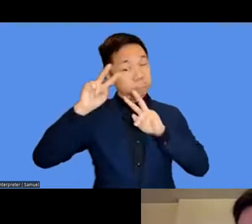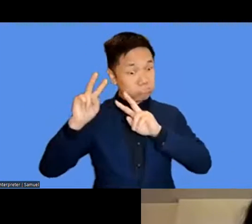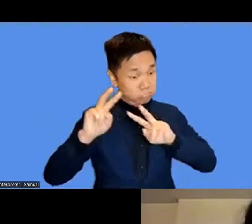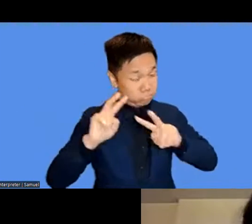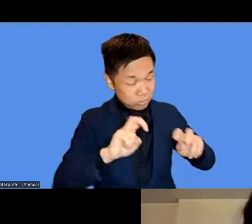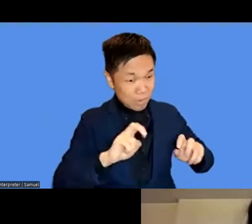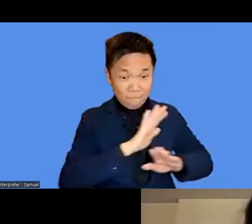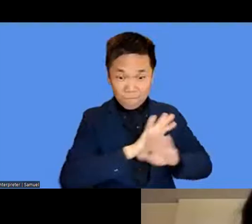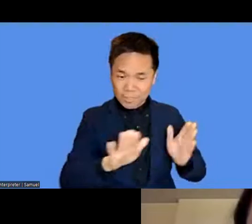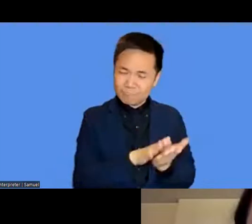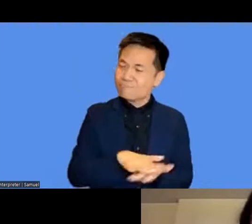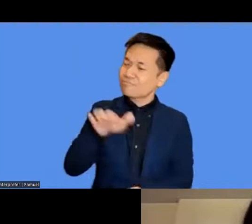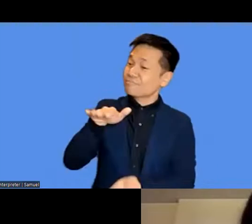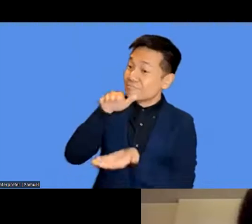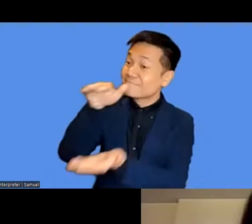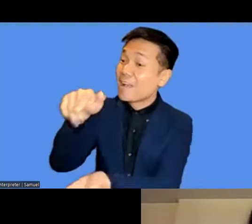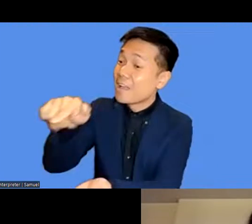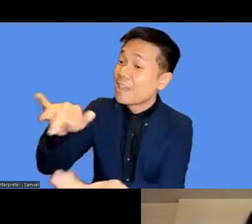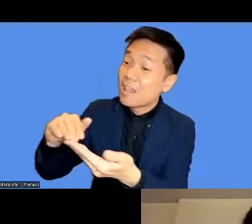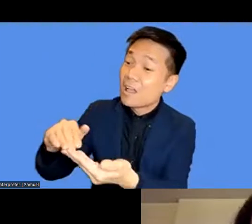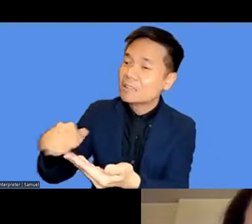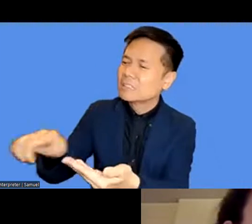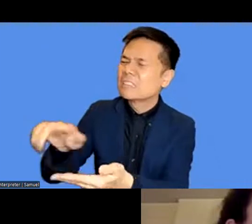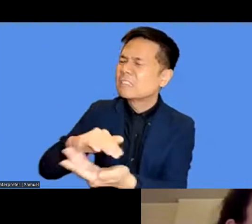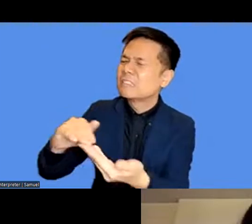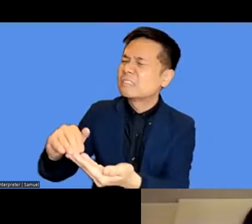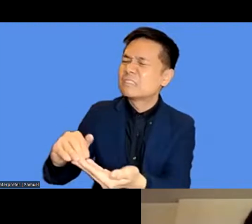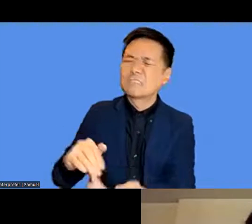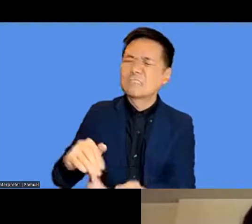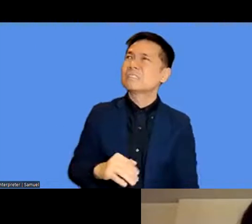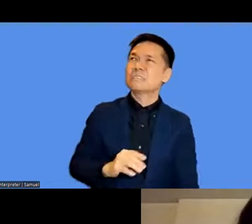You are putting me on the spot in the morning. But >> JENNIFER MADANS: Of course. I can think of some others.